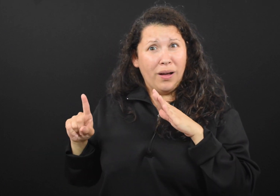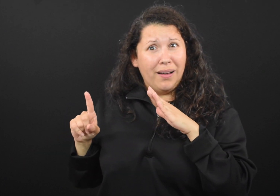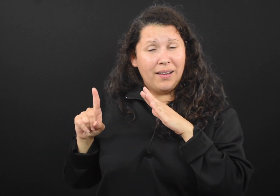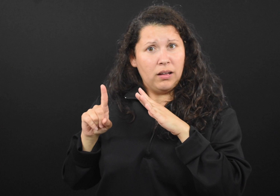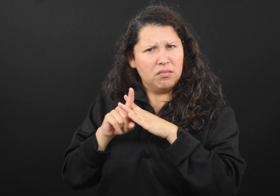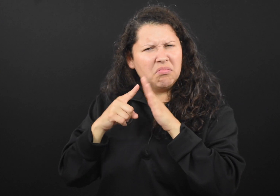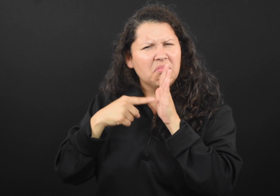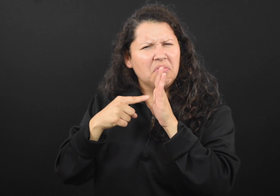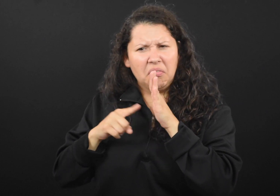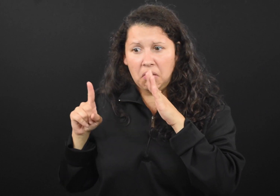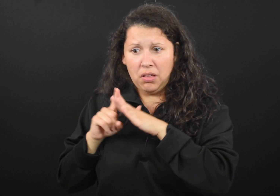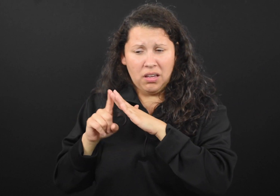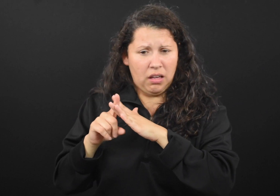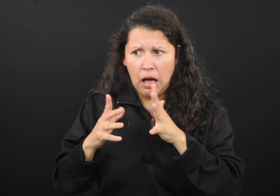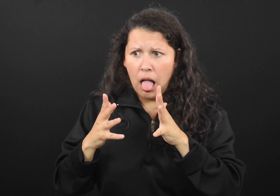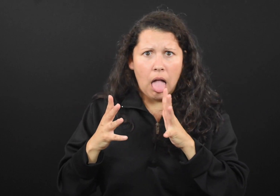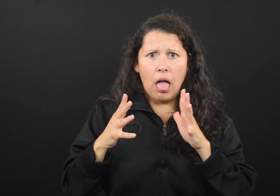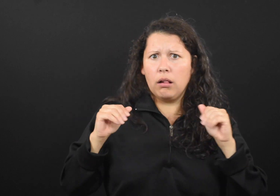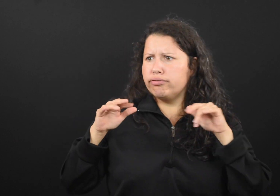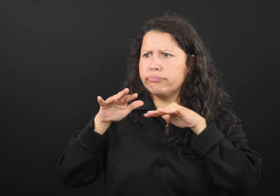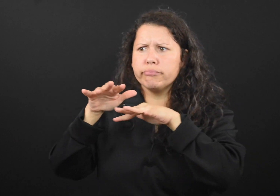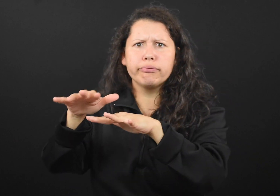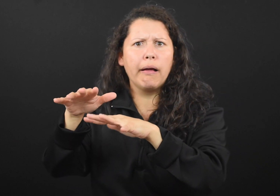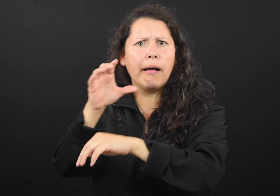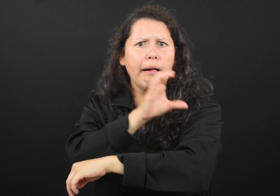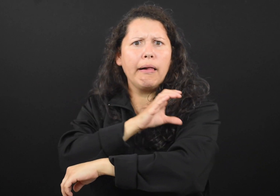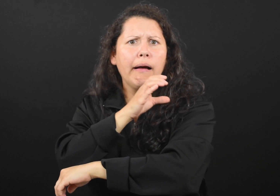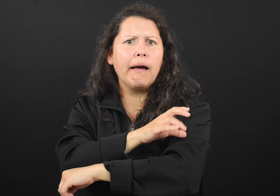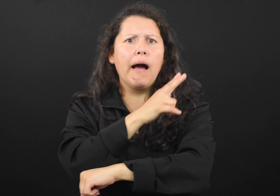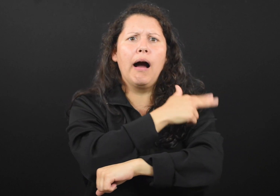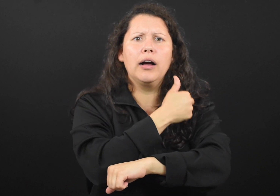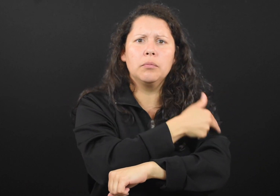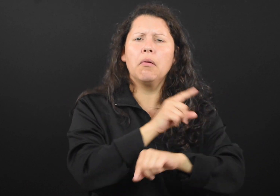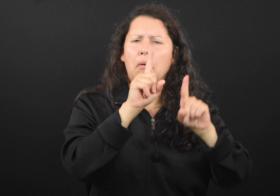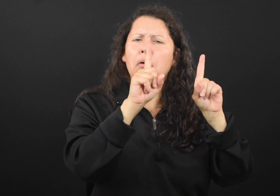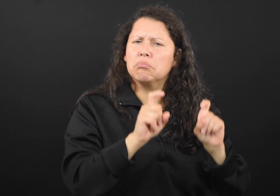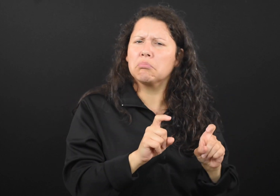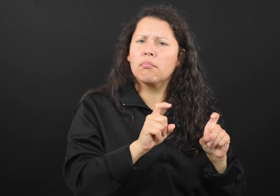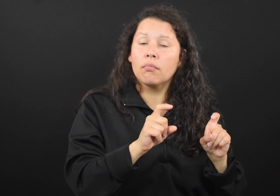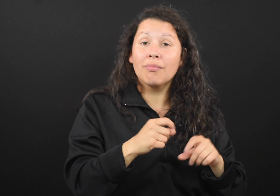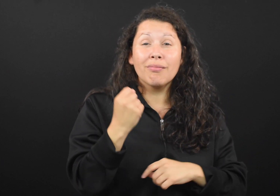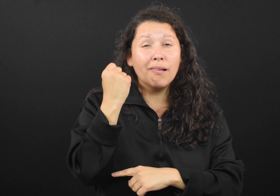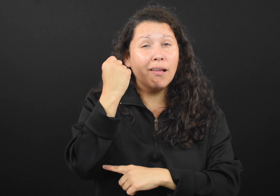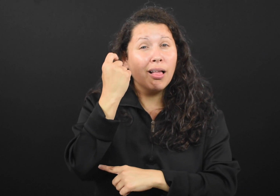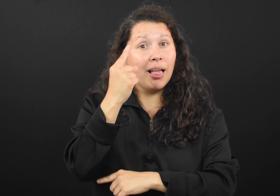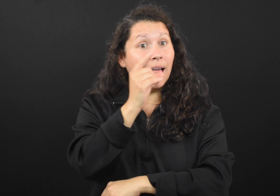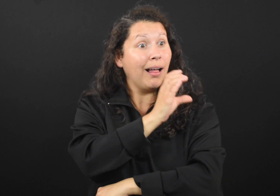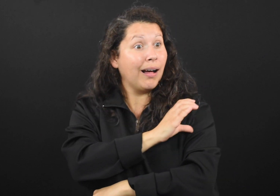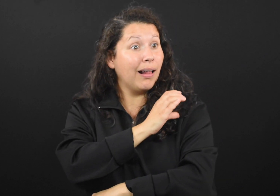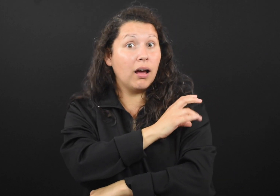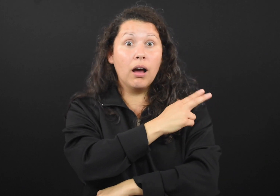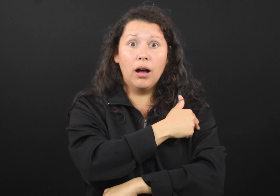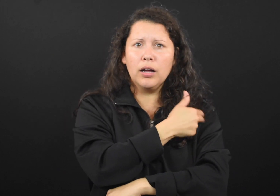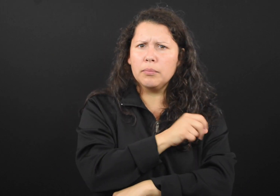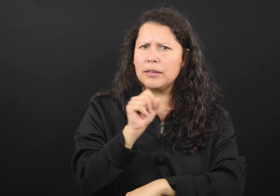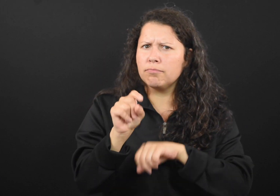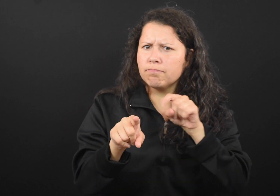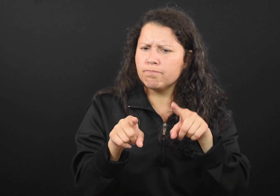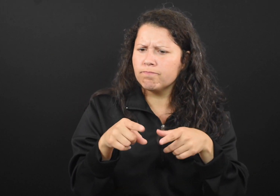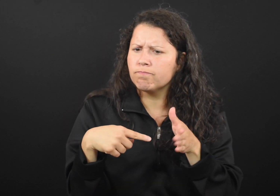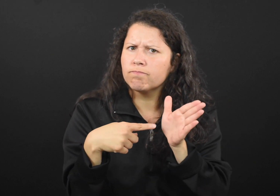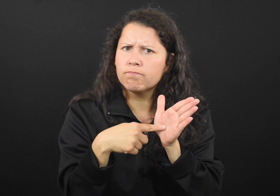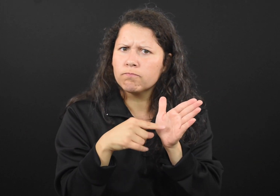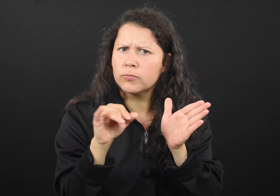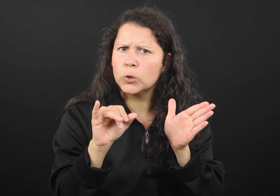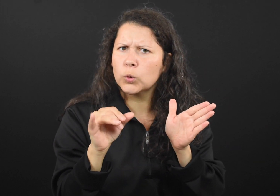symptoms could get tested at clinics and hospitals and everyone was asked for insurance.